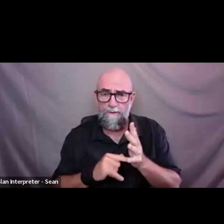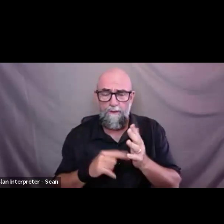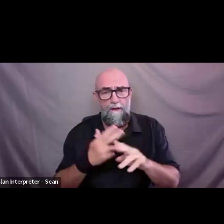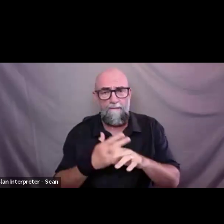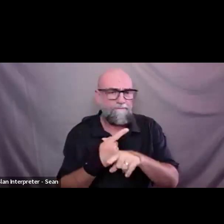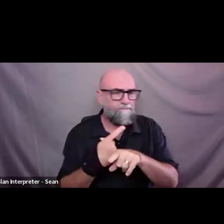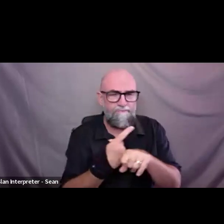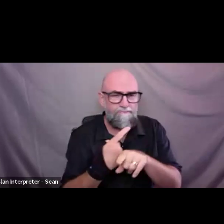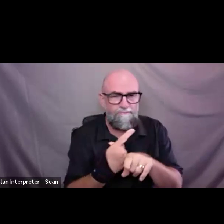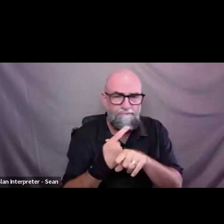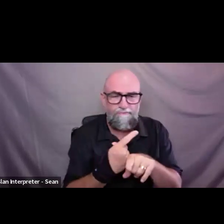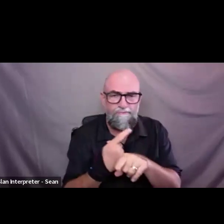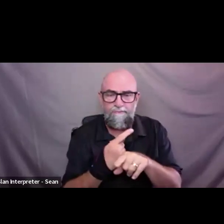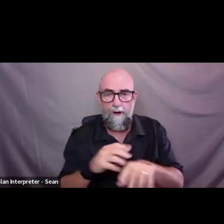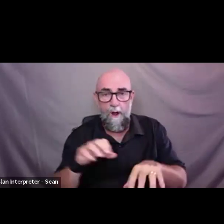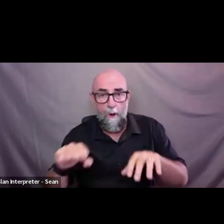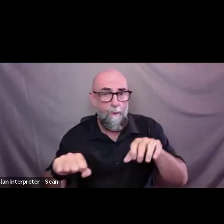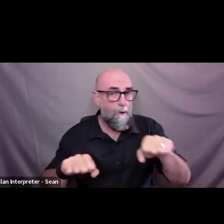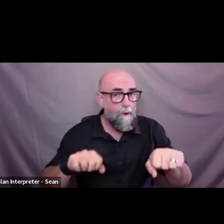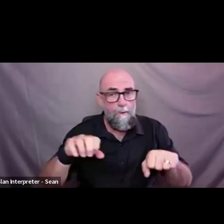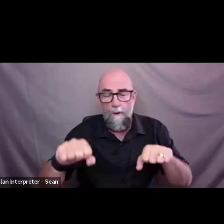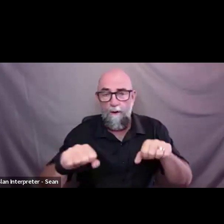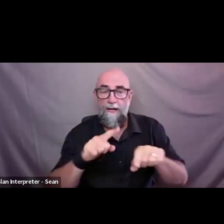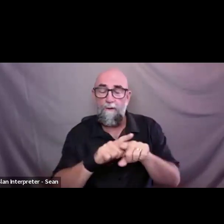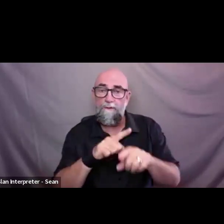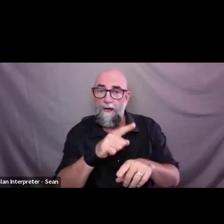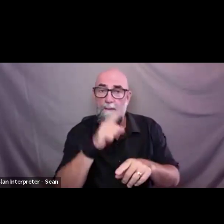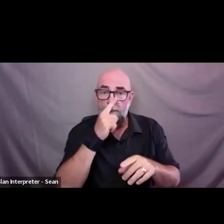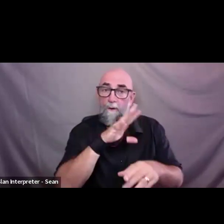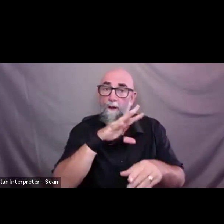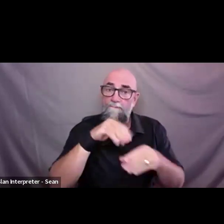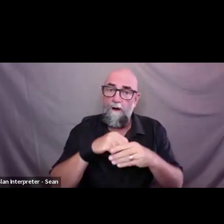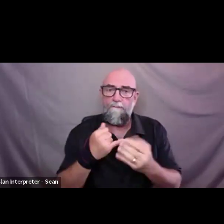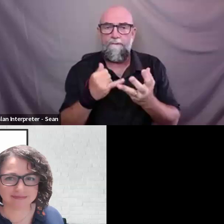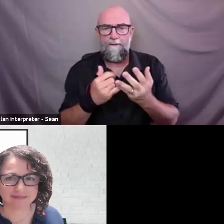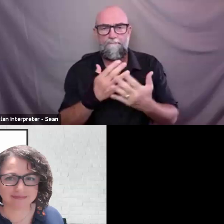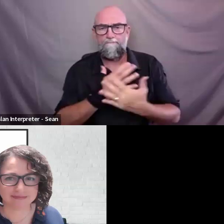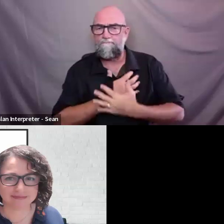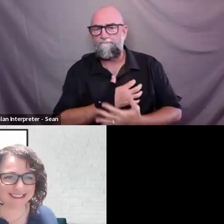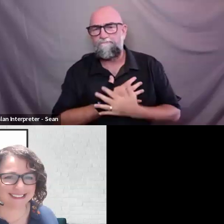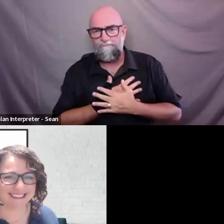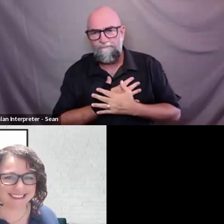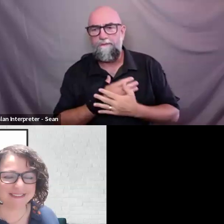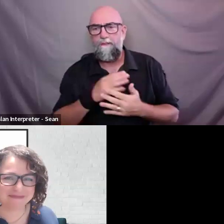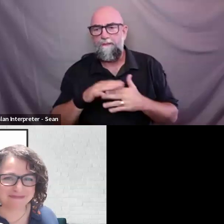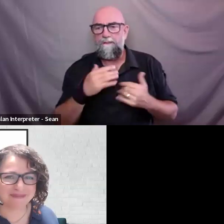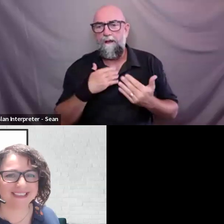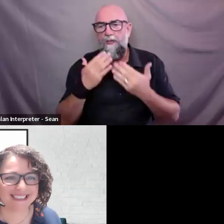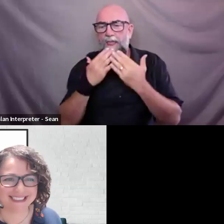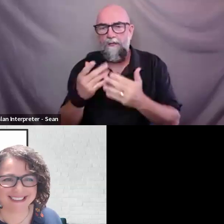alongside you, so thank you. And that is all we have got time for today, so please check out the Creative Australia